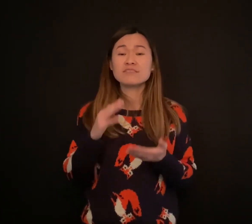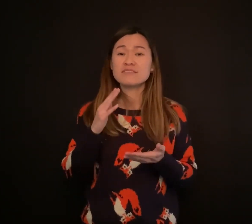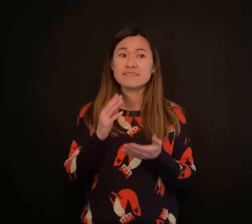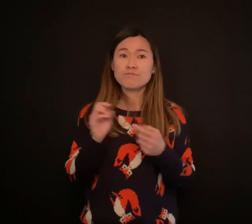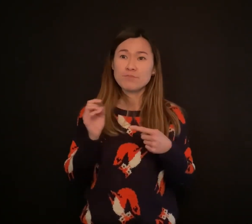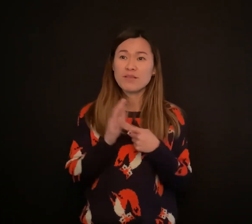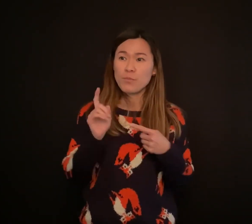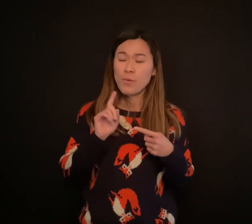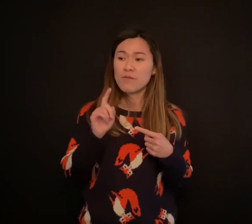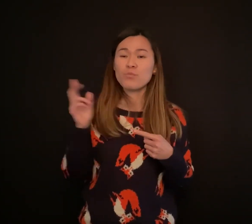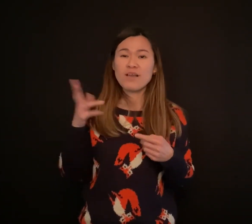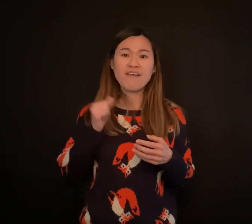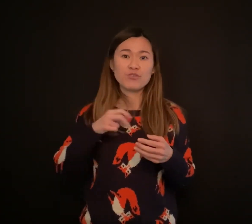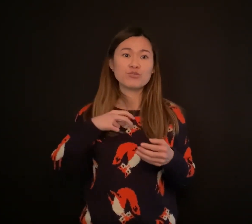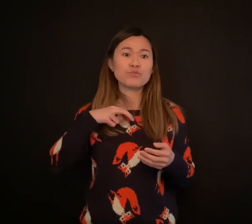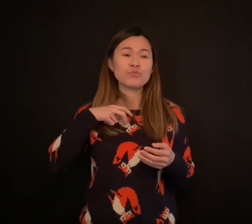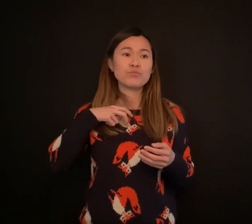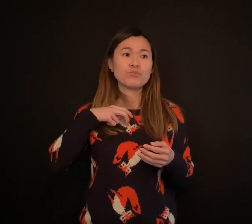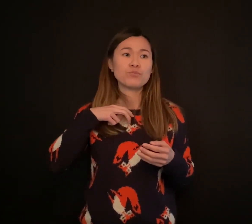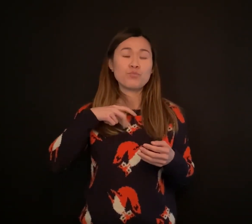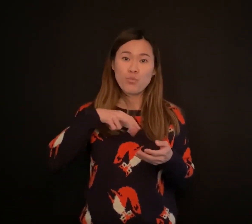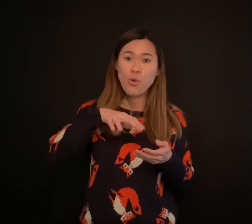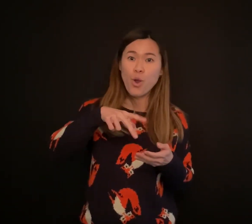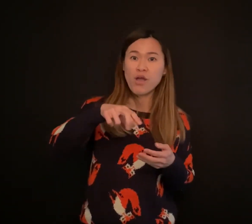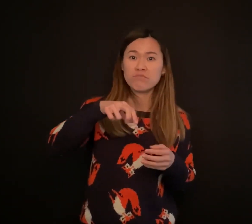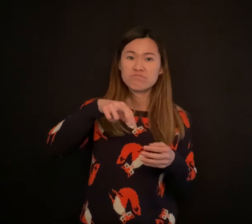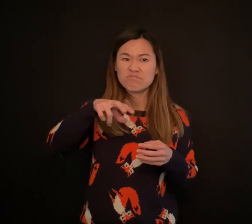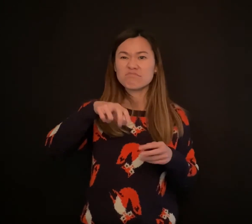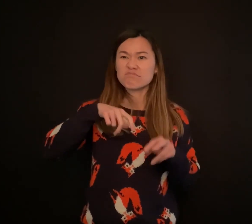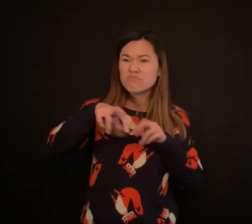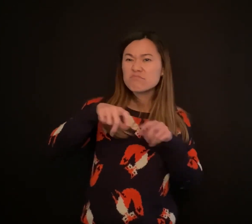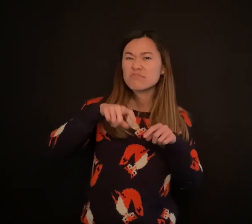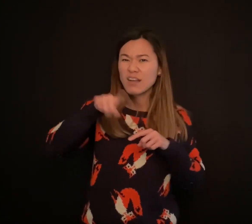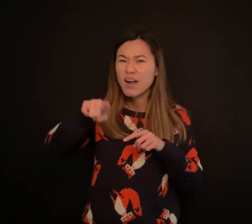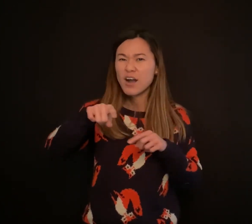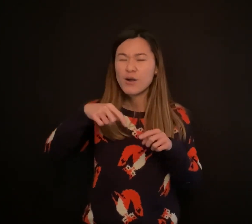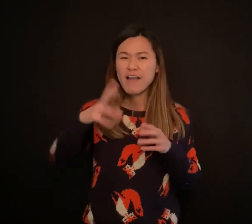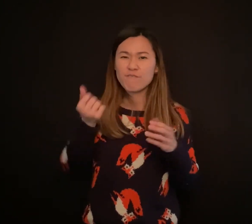It is important that we try to walk, and be active